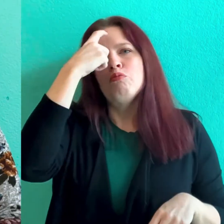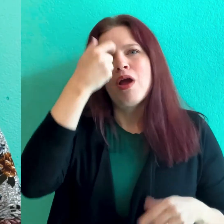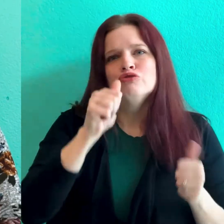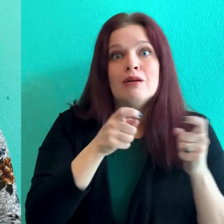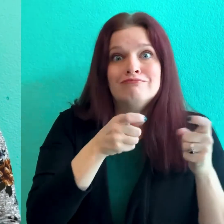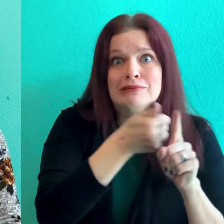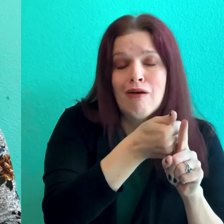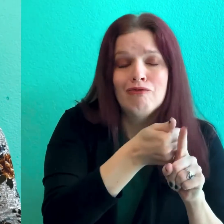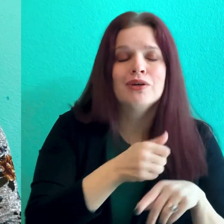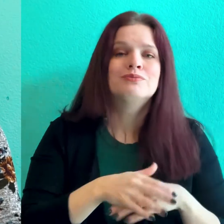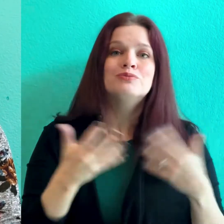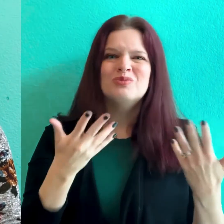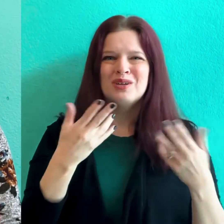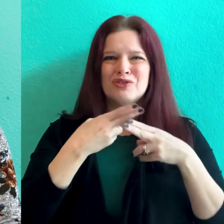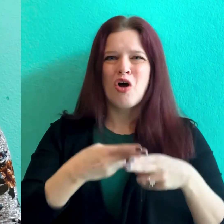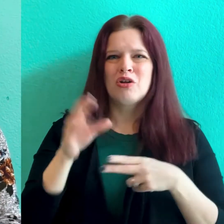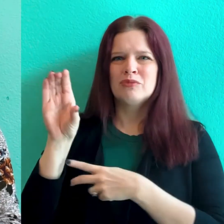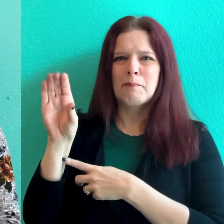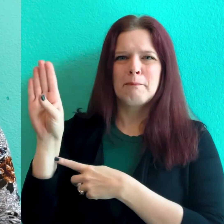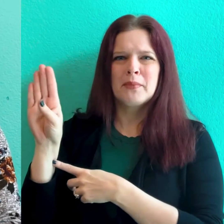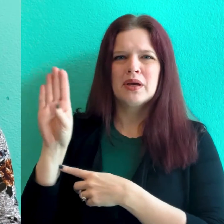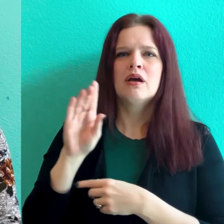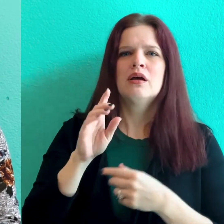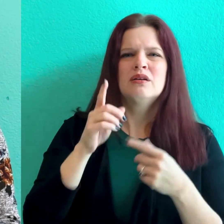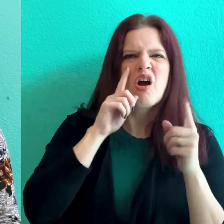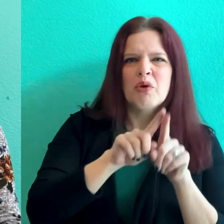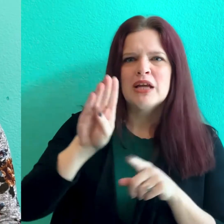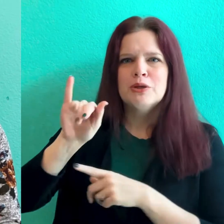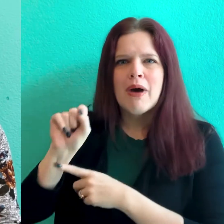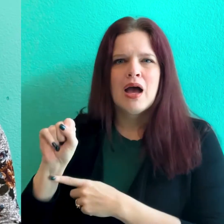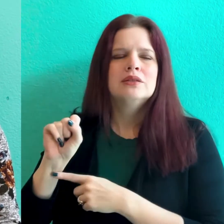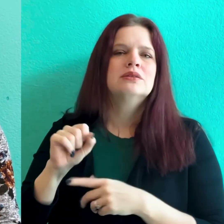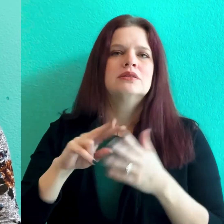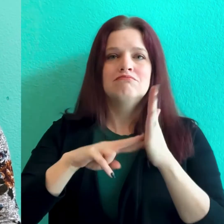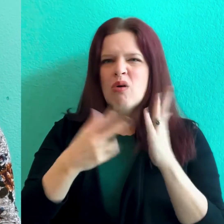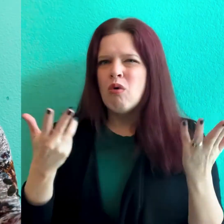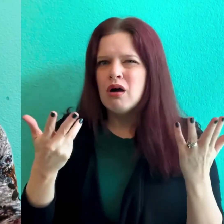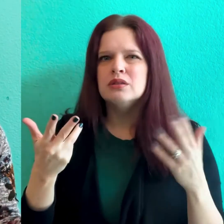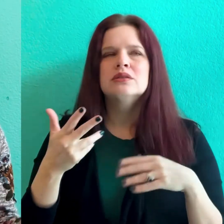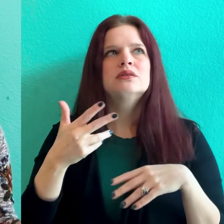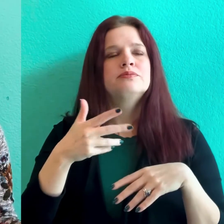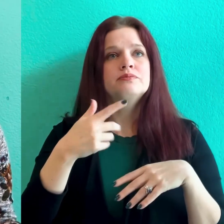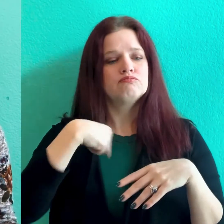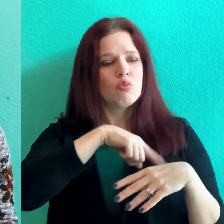And so one of those things is confirmation bias, which is this idea that we believe things about the world.